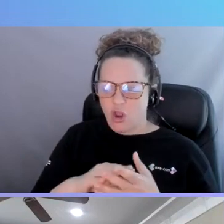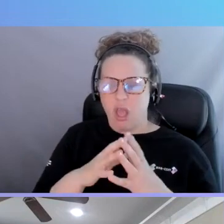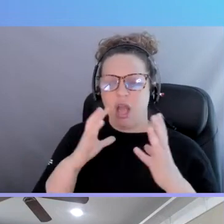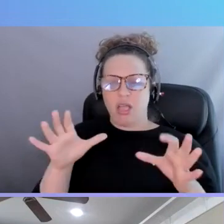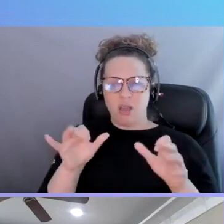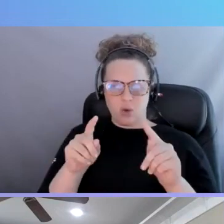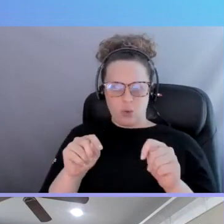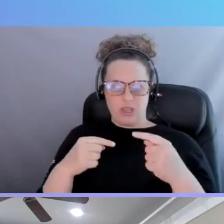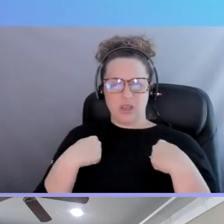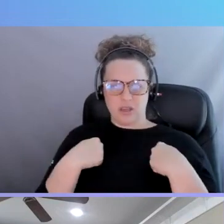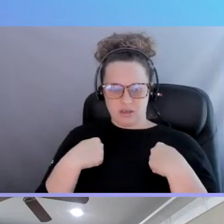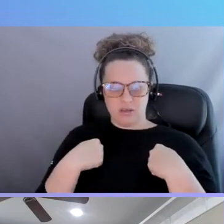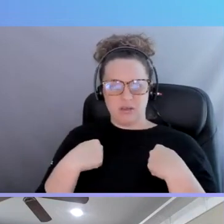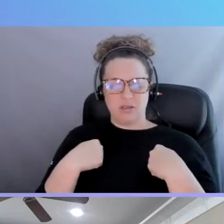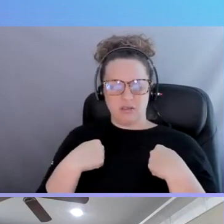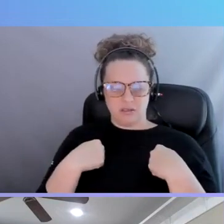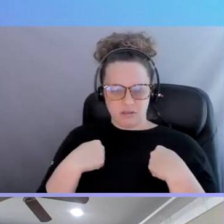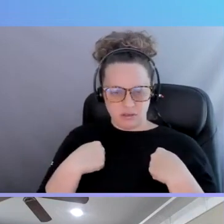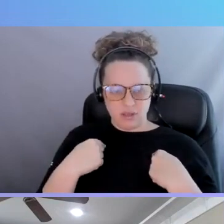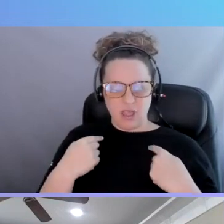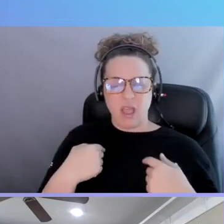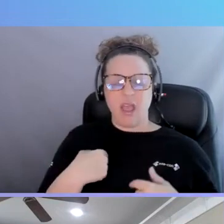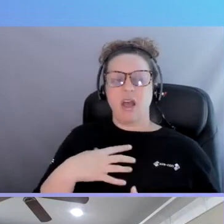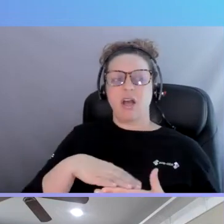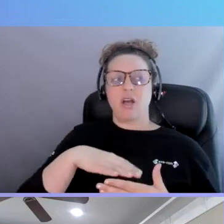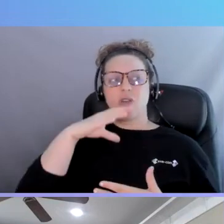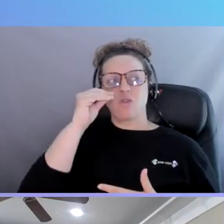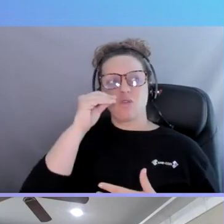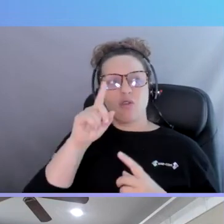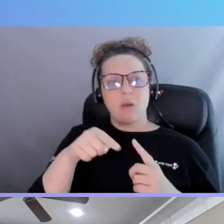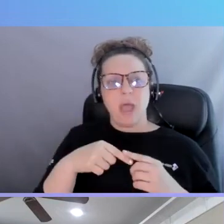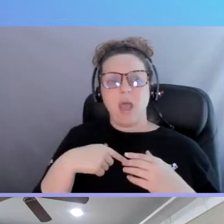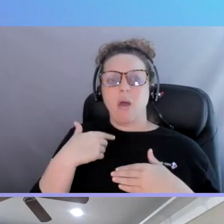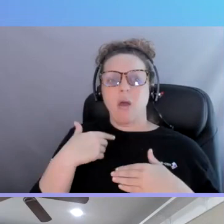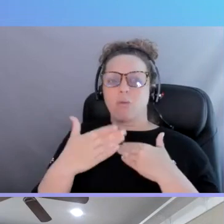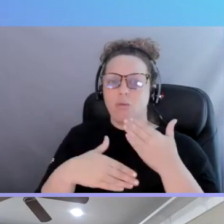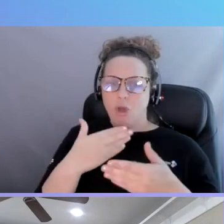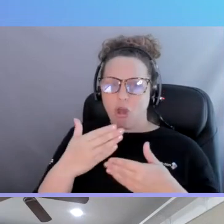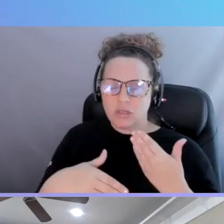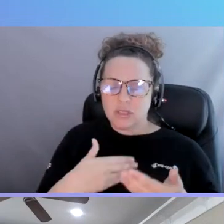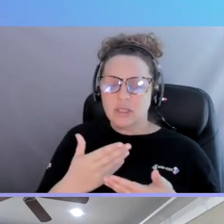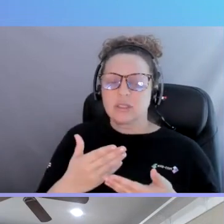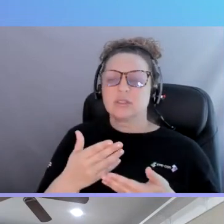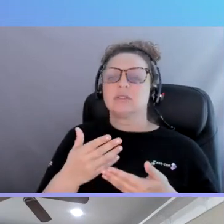learned a lot about process. People Um, leadership change,